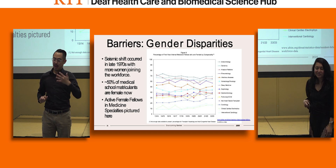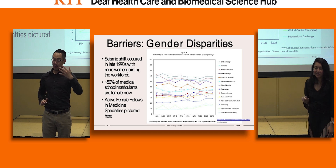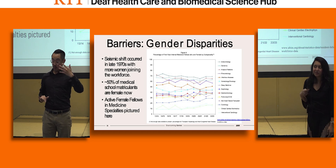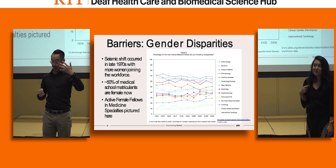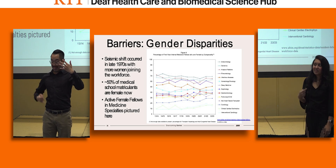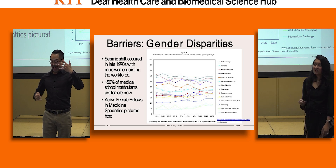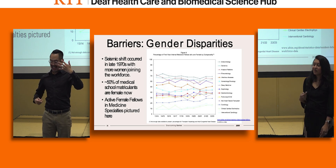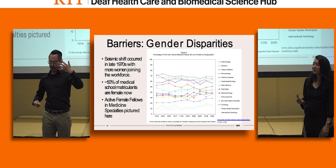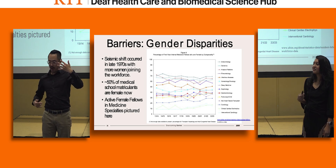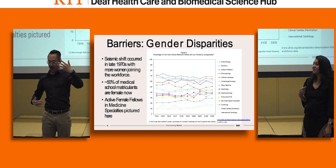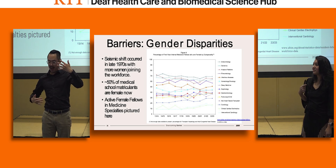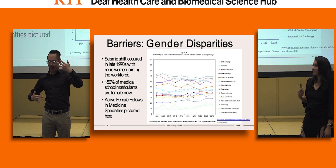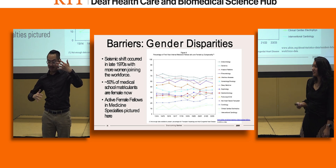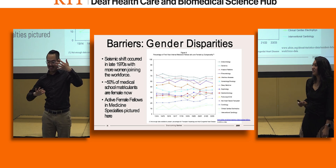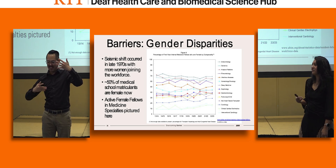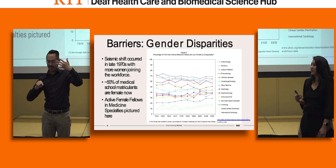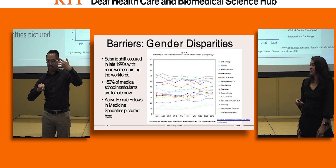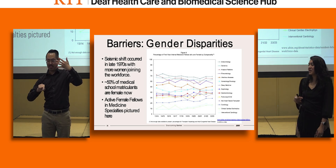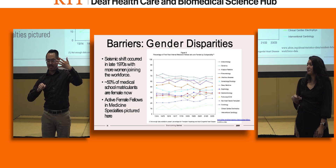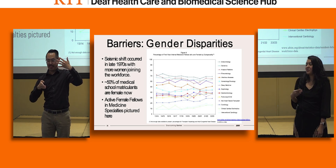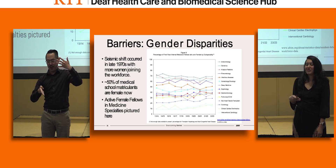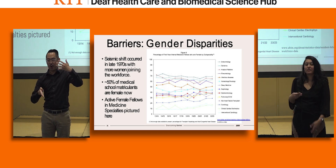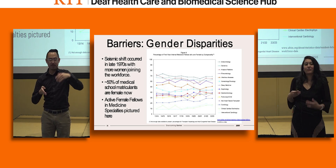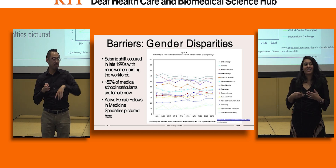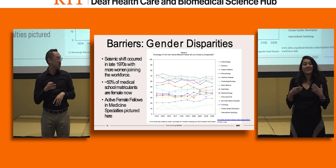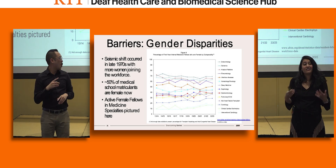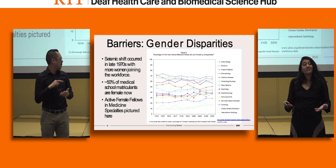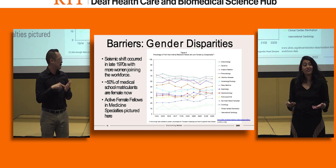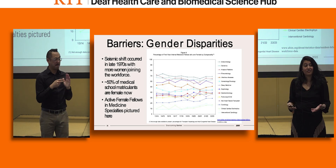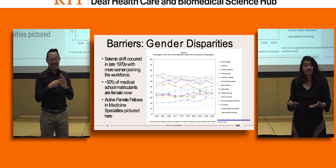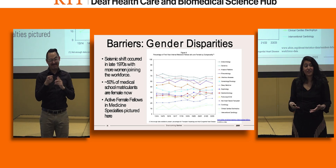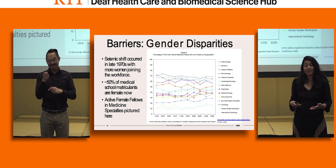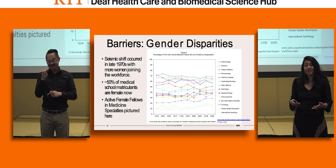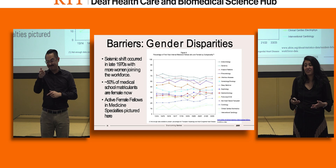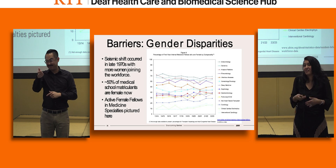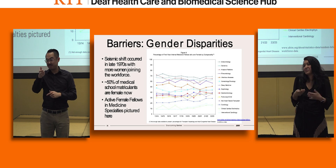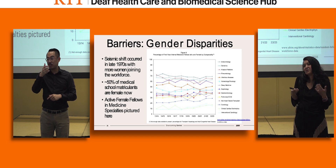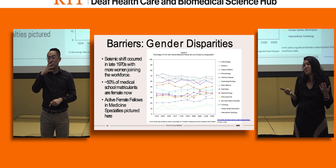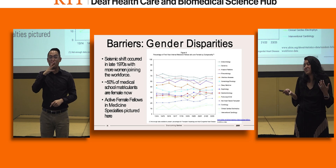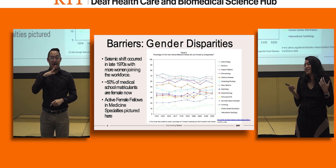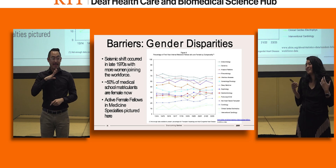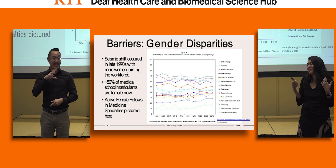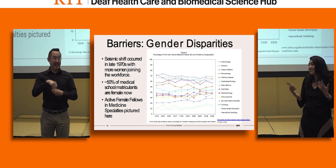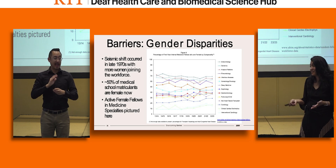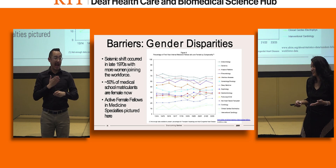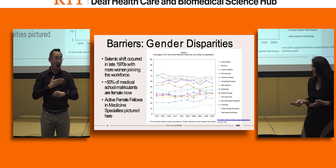So, there aren't still very many women going into this field. There aren't many women in this field.